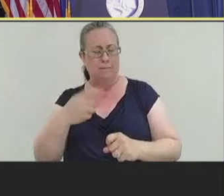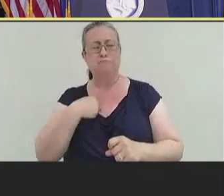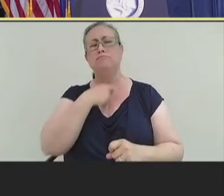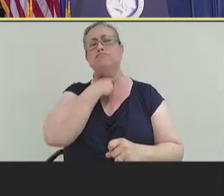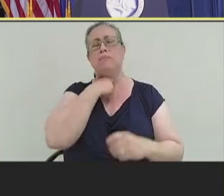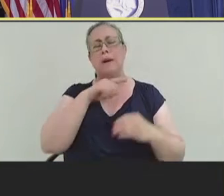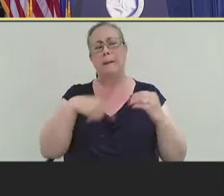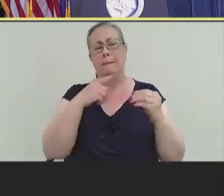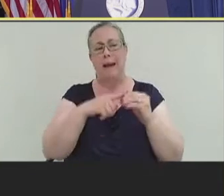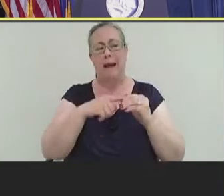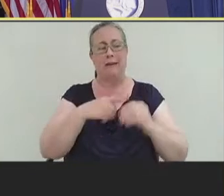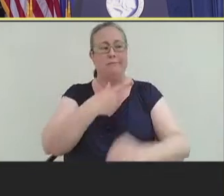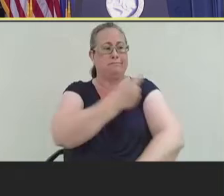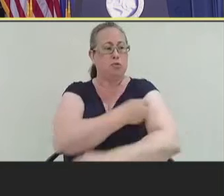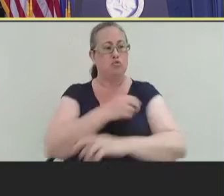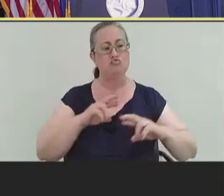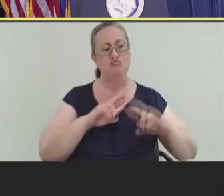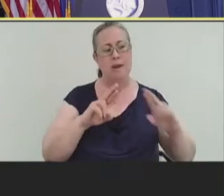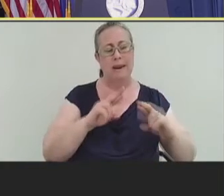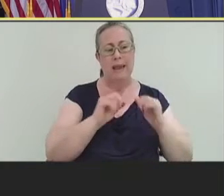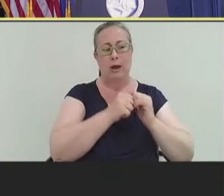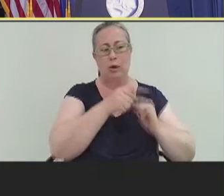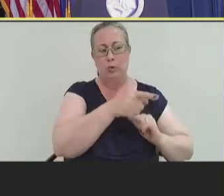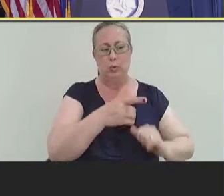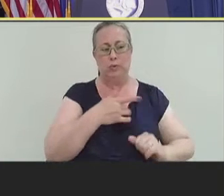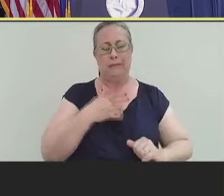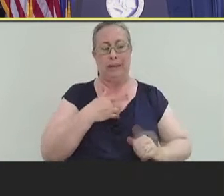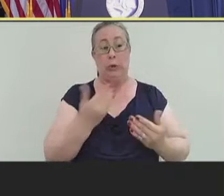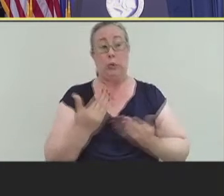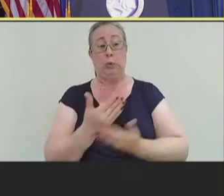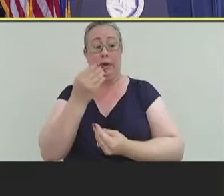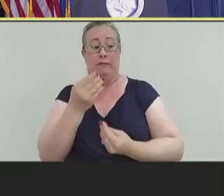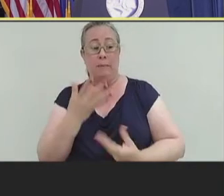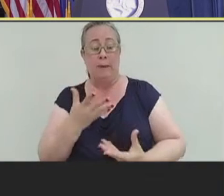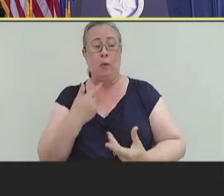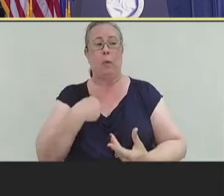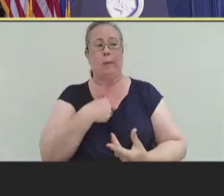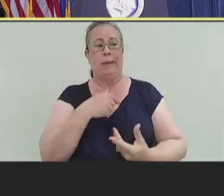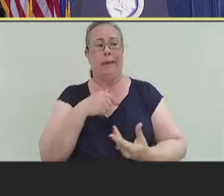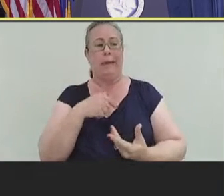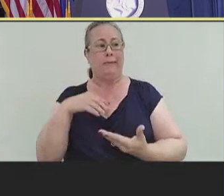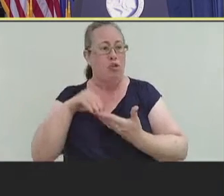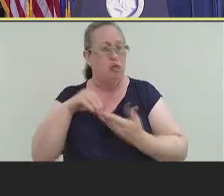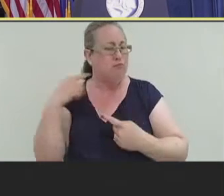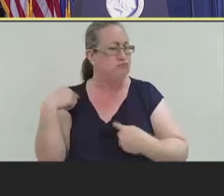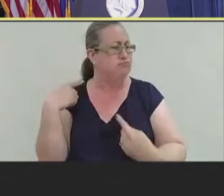can integrate our new information and new things that we have learned into the plan. Additionally,